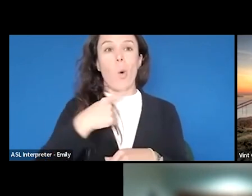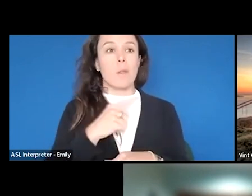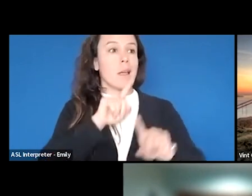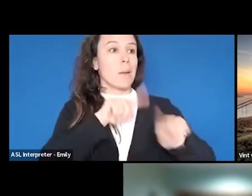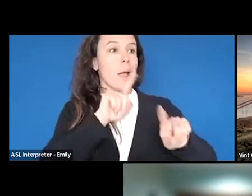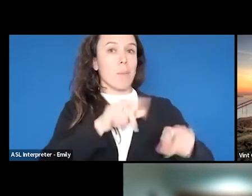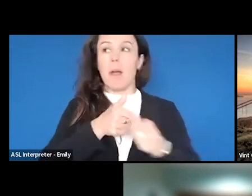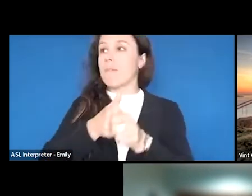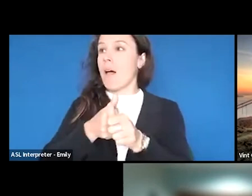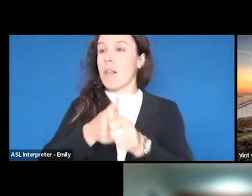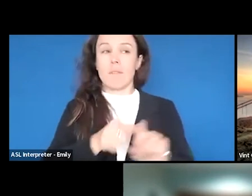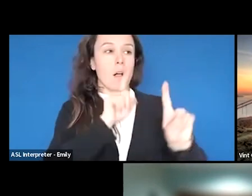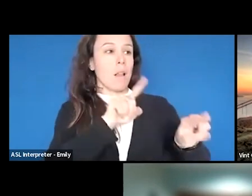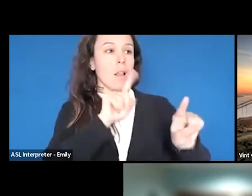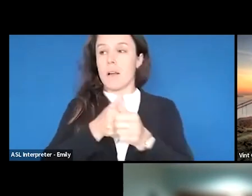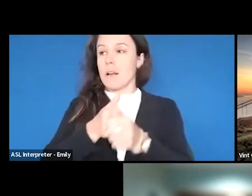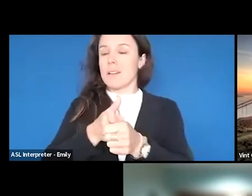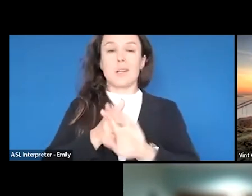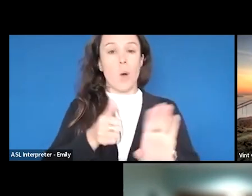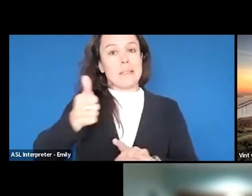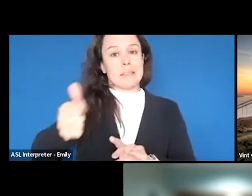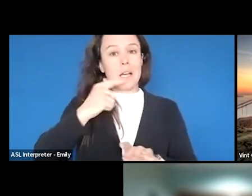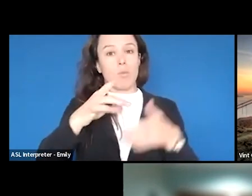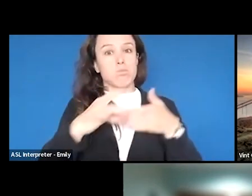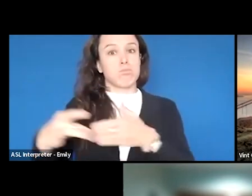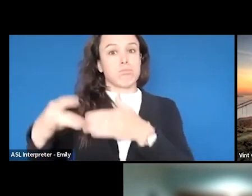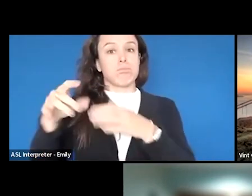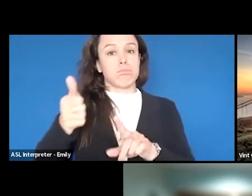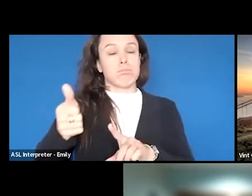as the computer and then the next round is that we're going to get social intelligence.